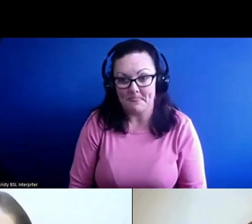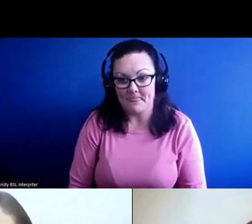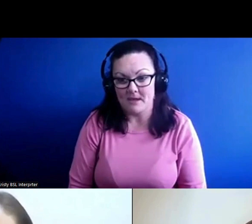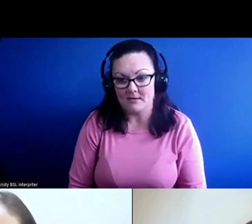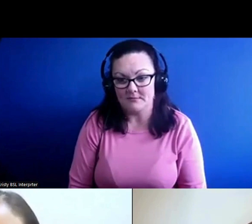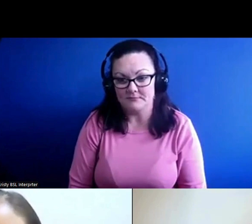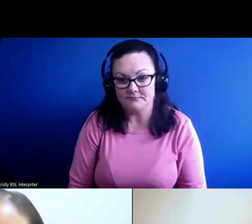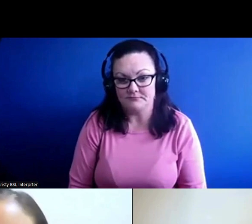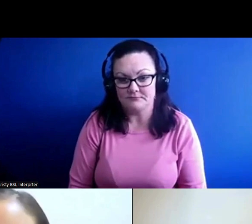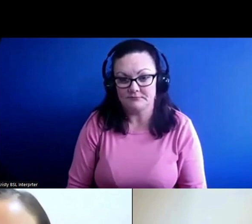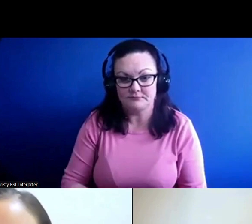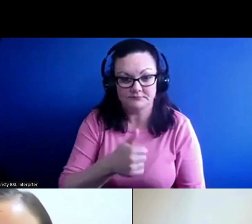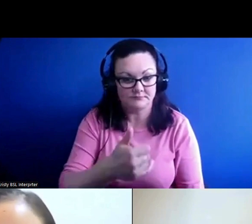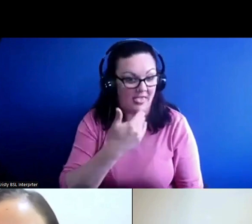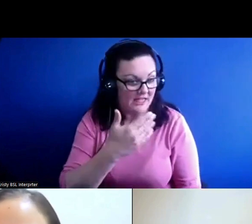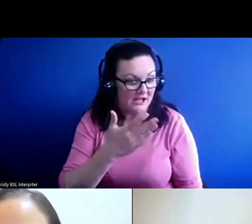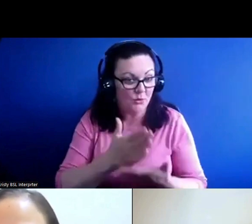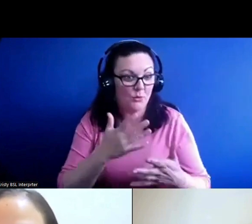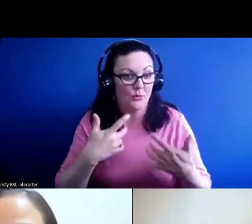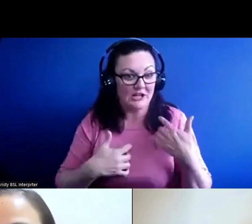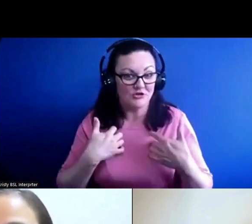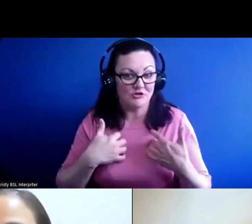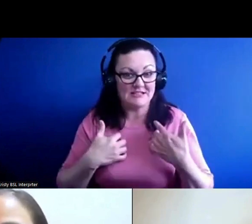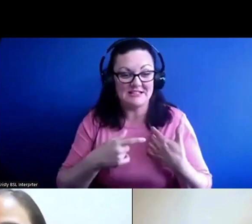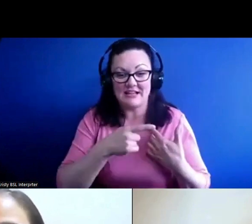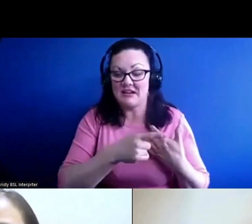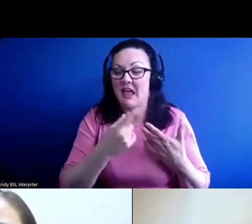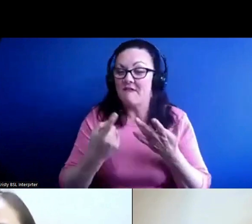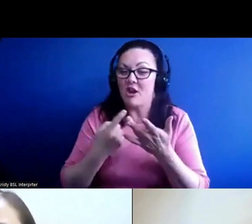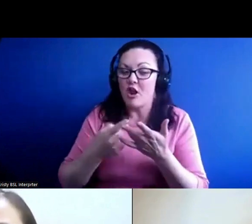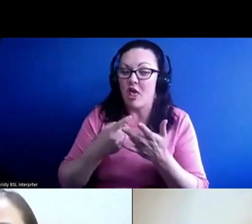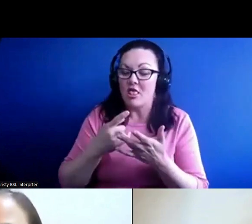Thank you. That's really interesting. We have another question from Rebecca.